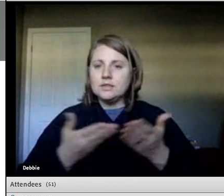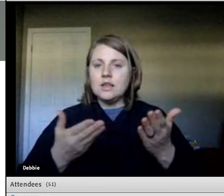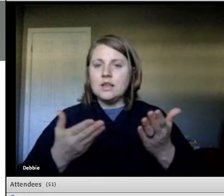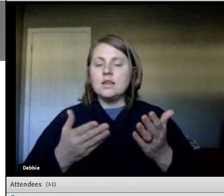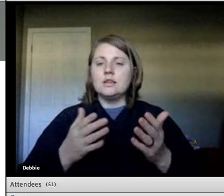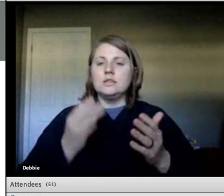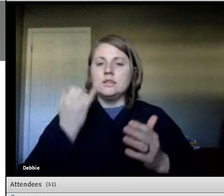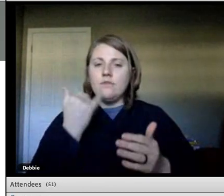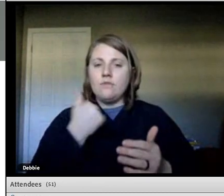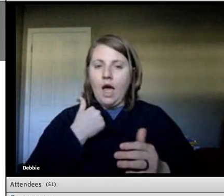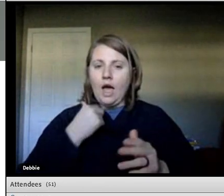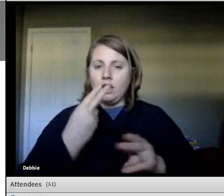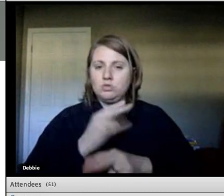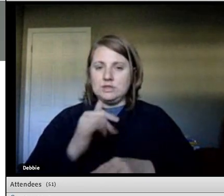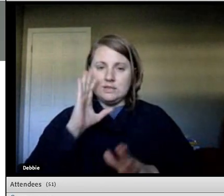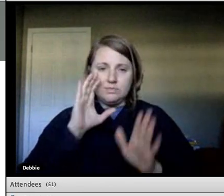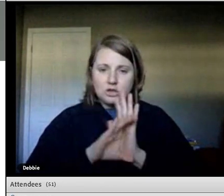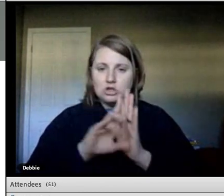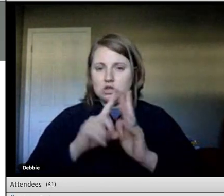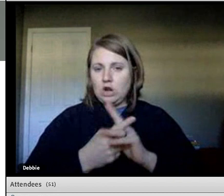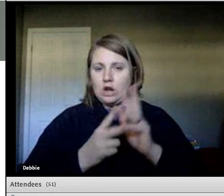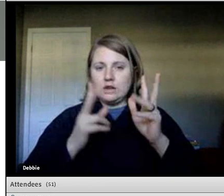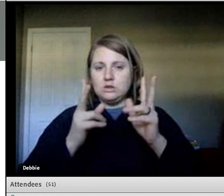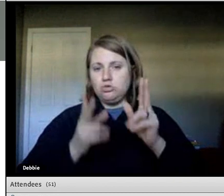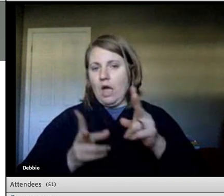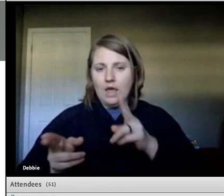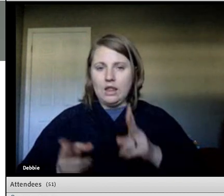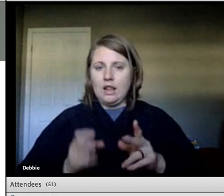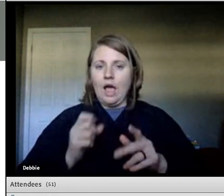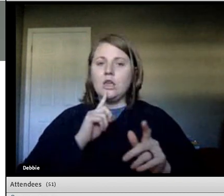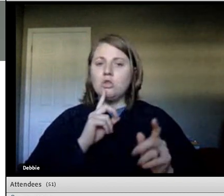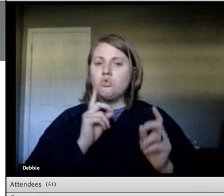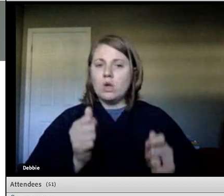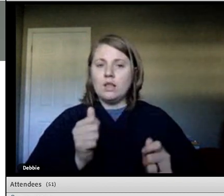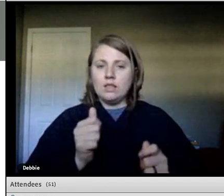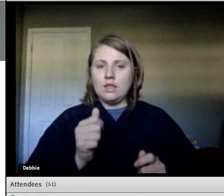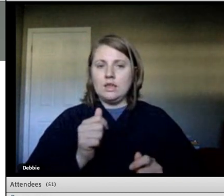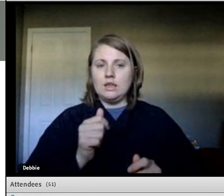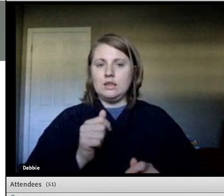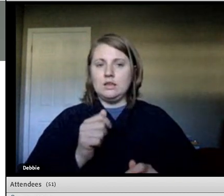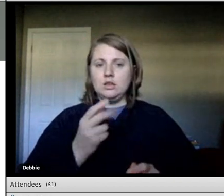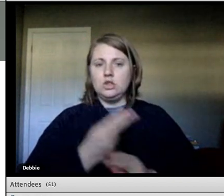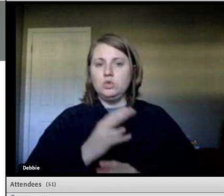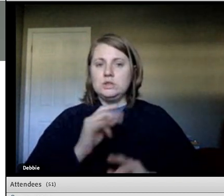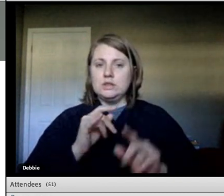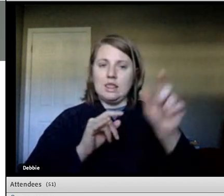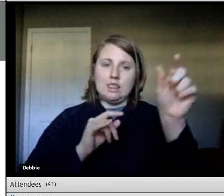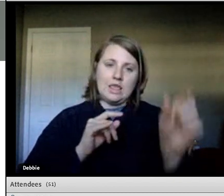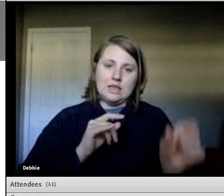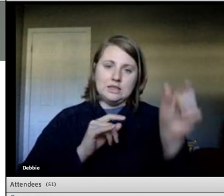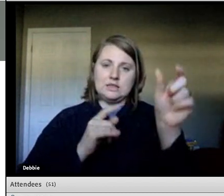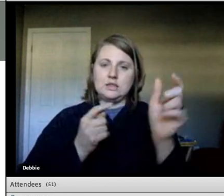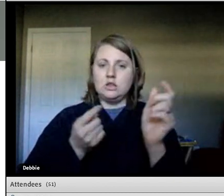I could quickly, using this over here, take out the car and just have that bird, and then I can put the bird wherever I wanted.